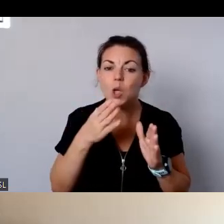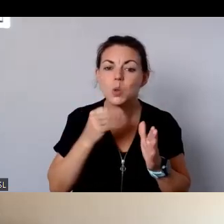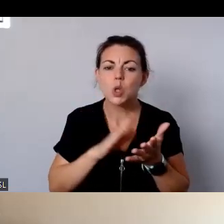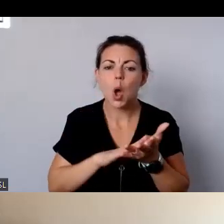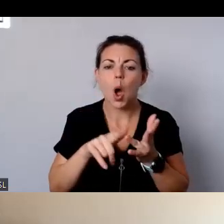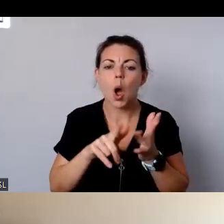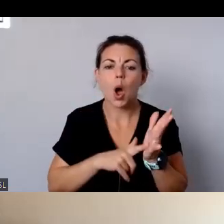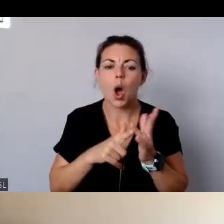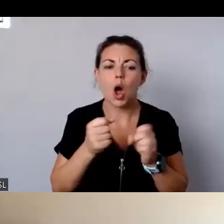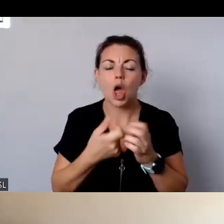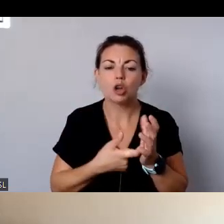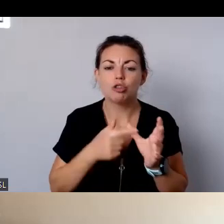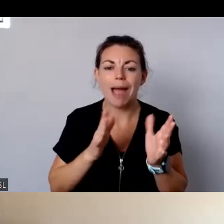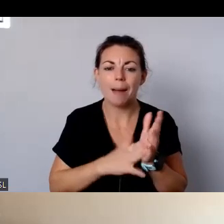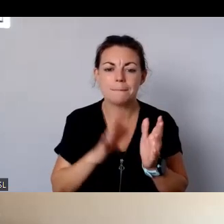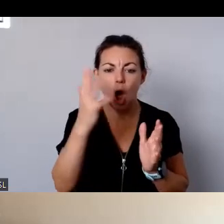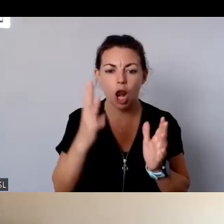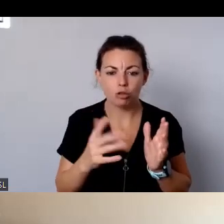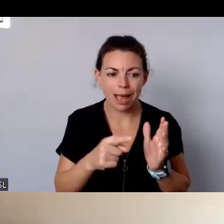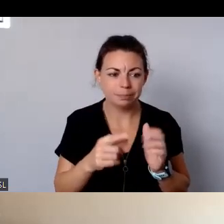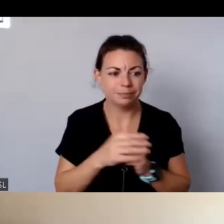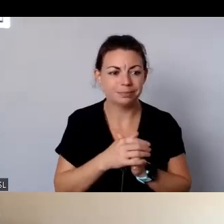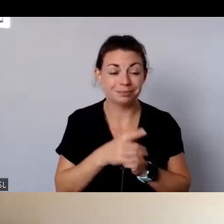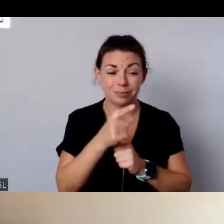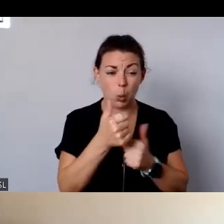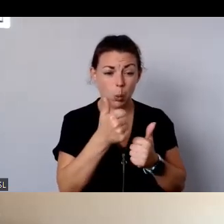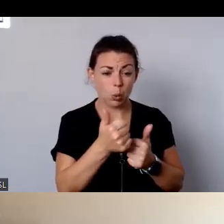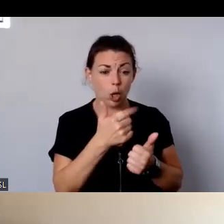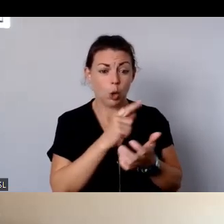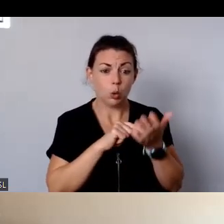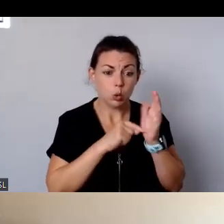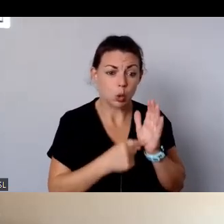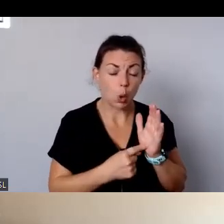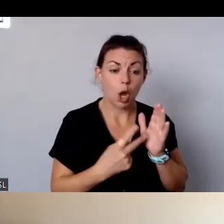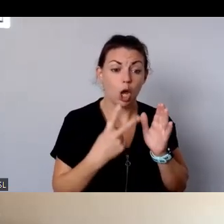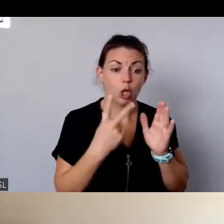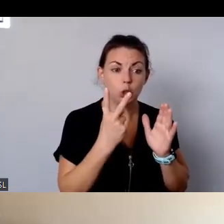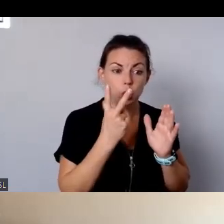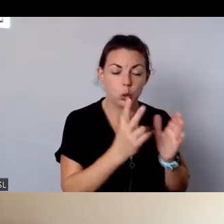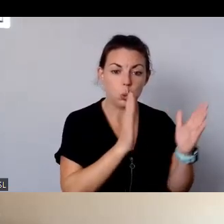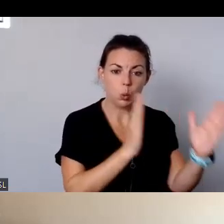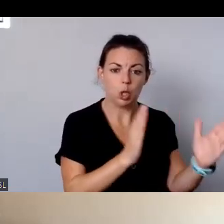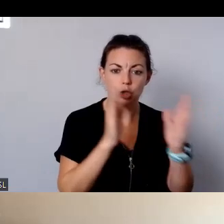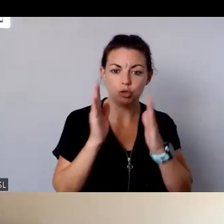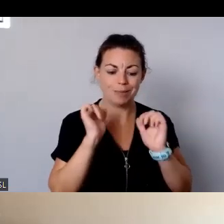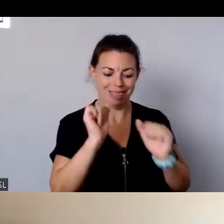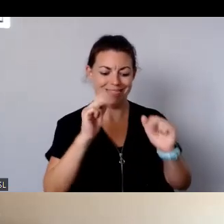These two pictures do a really good job of clearly showing two streams of that particular research project.